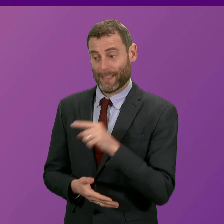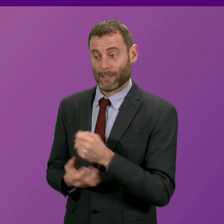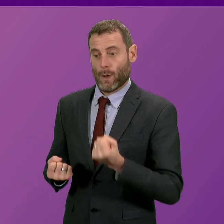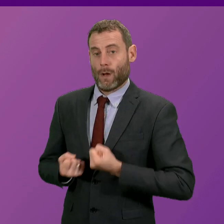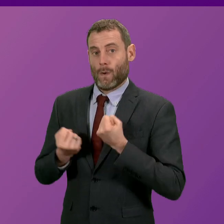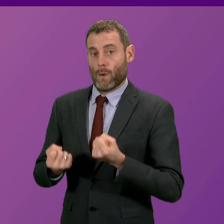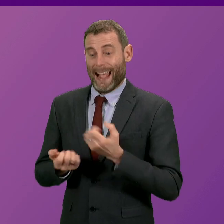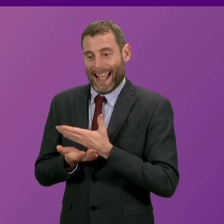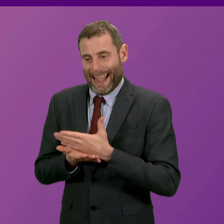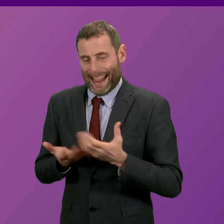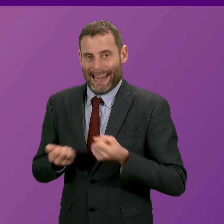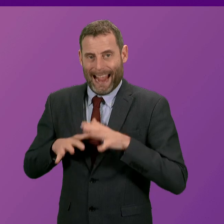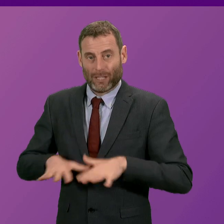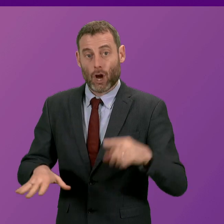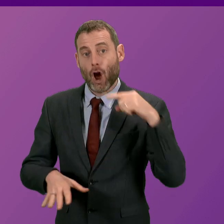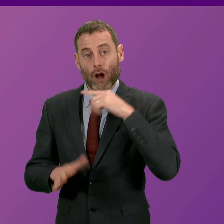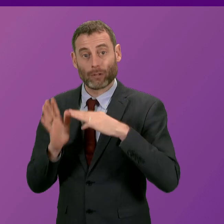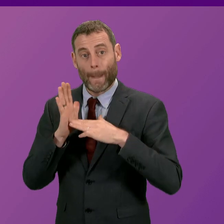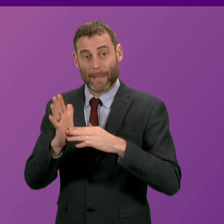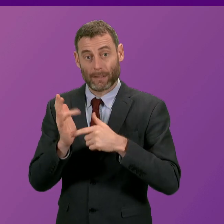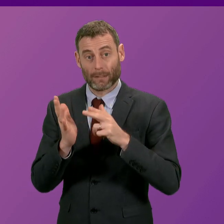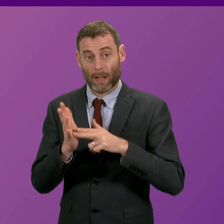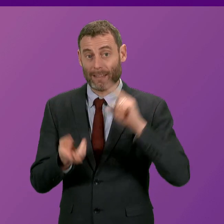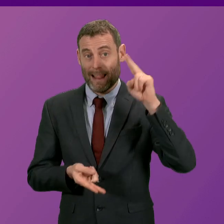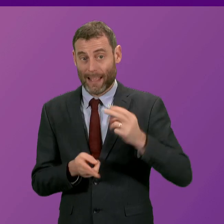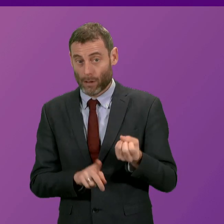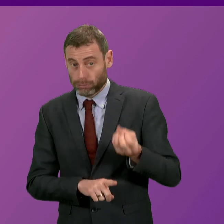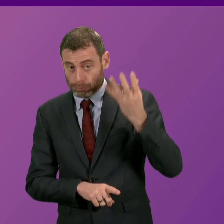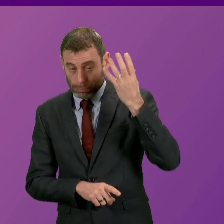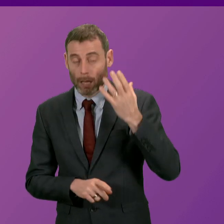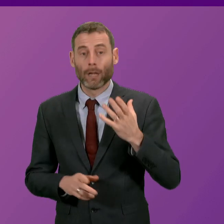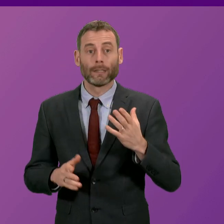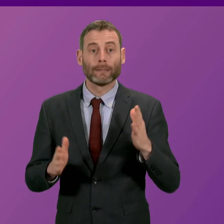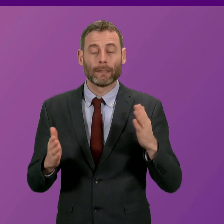cutting 100 million tonnes of CO2, reducing the risk of blackouts, and saving consumers up to